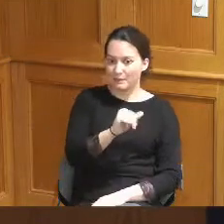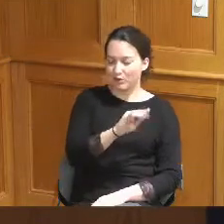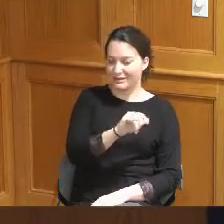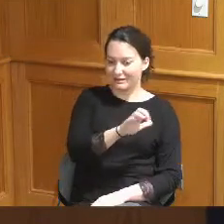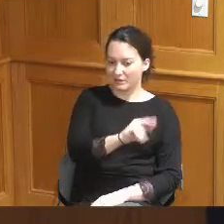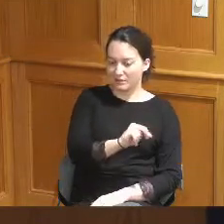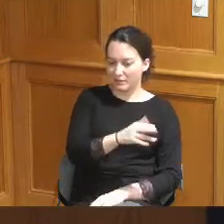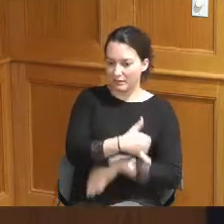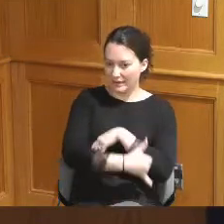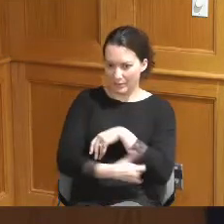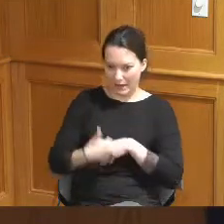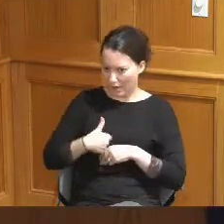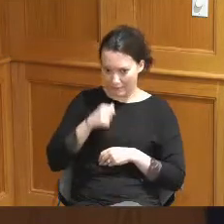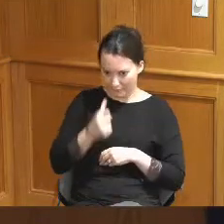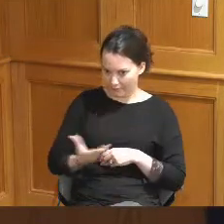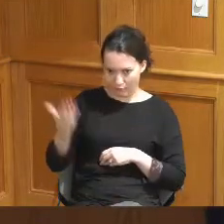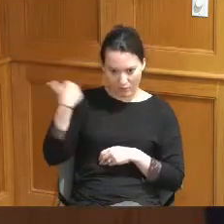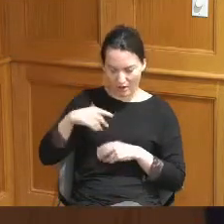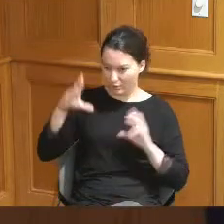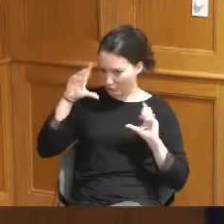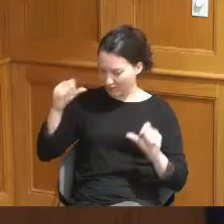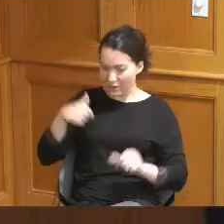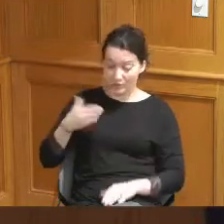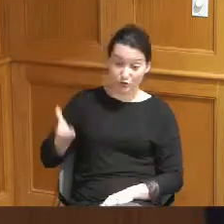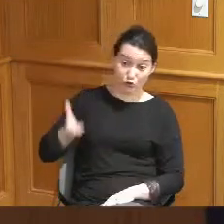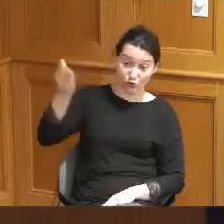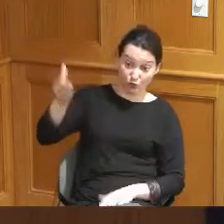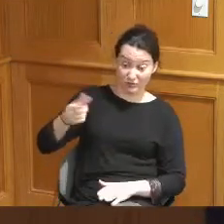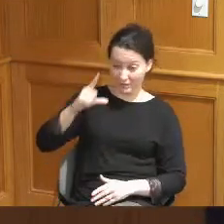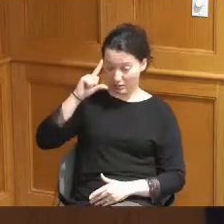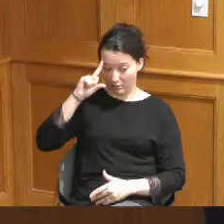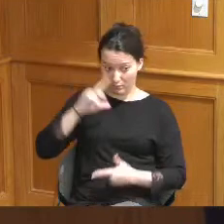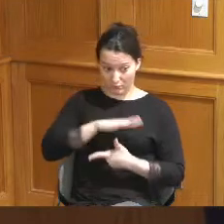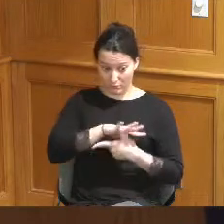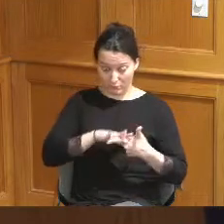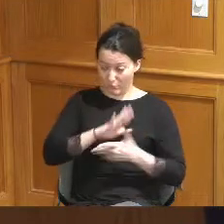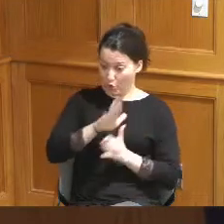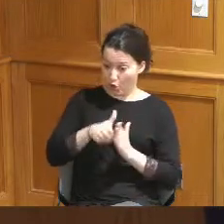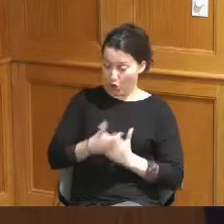I was not the President then but it was motioned and approved by all three Commissioners so as